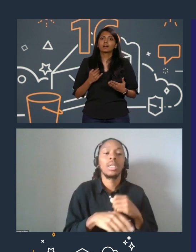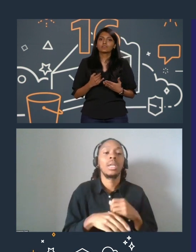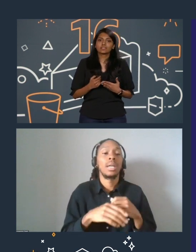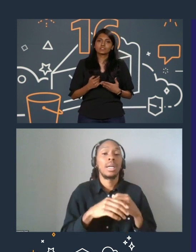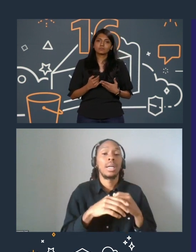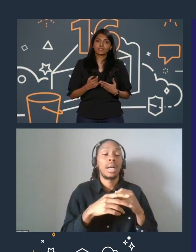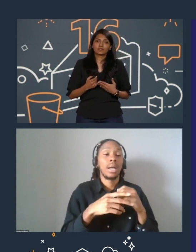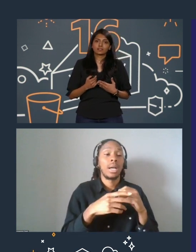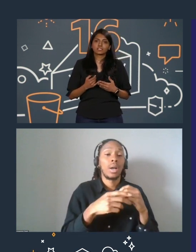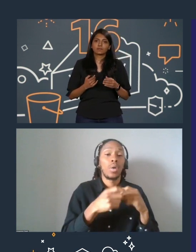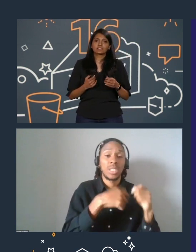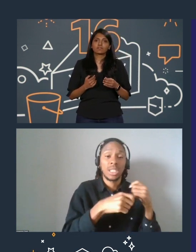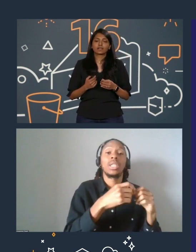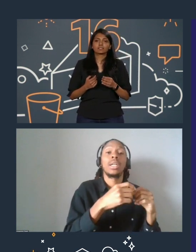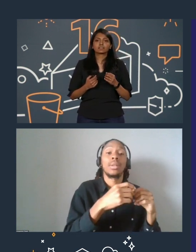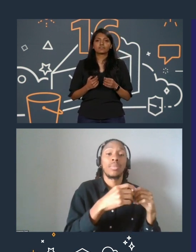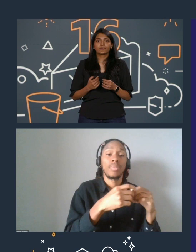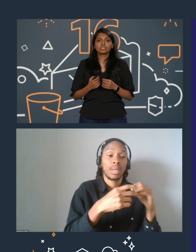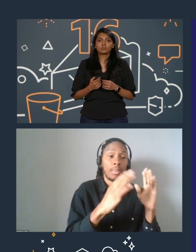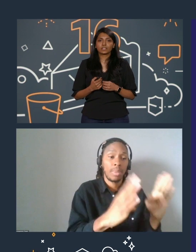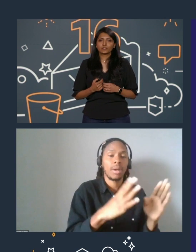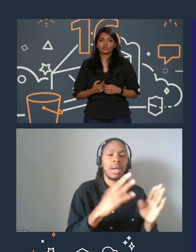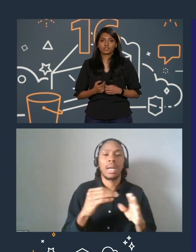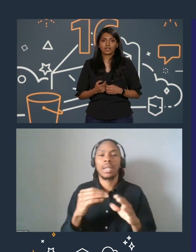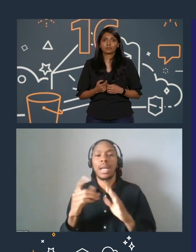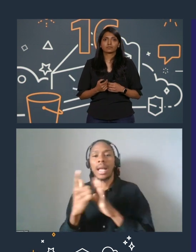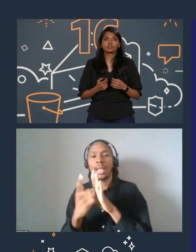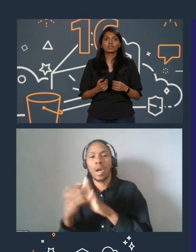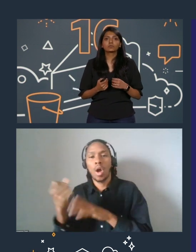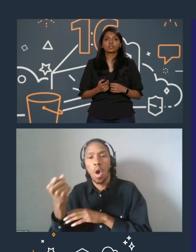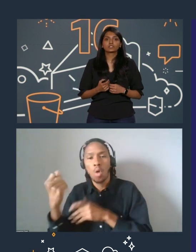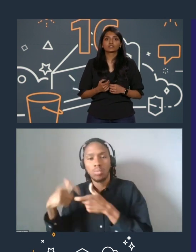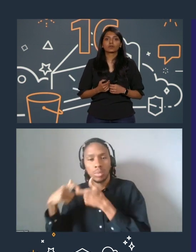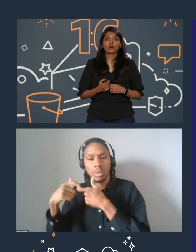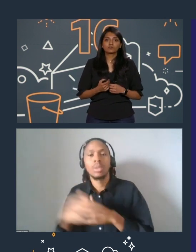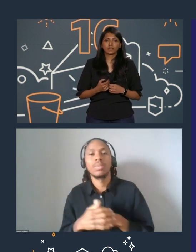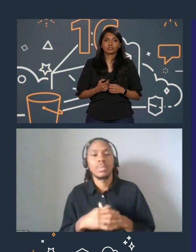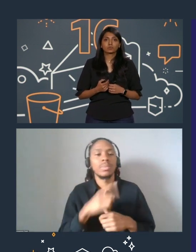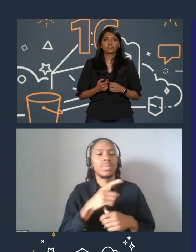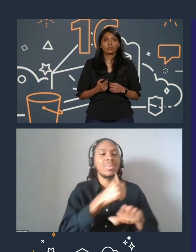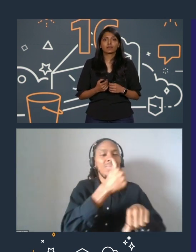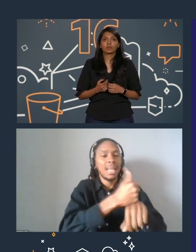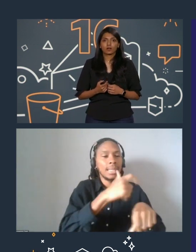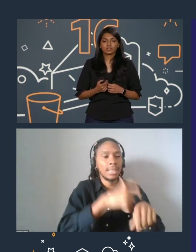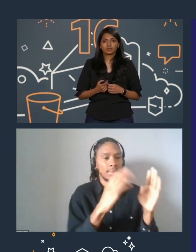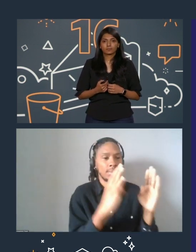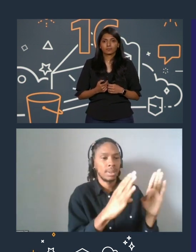A retention period, specifies a fixed period of time during which your object will remain locked.